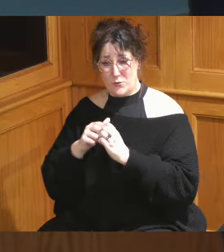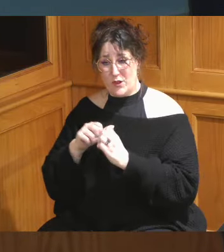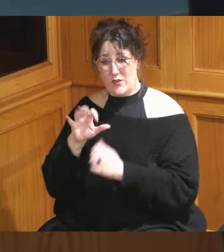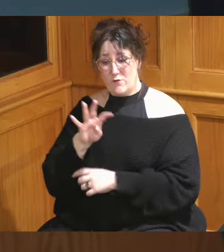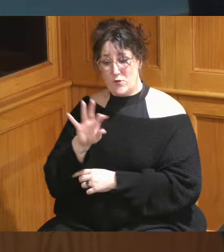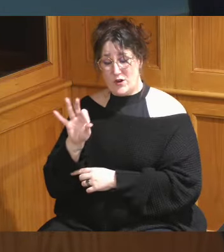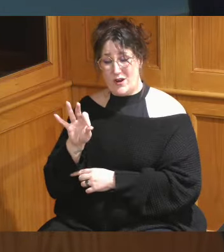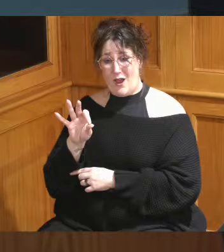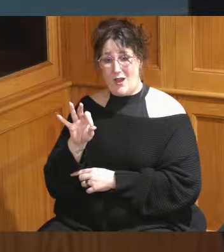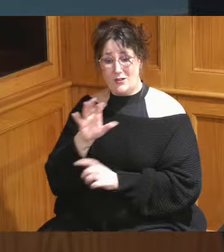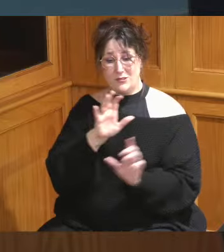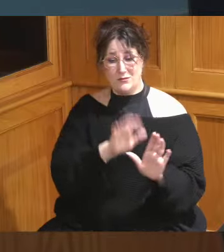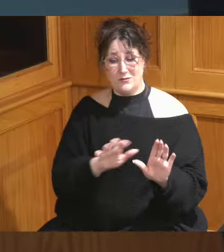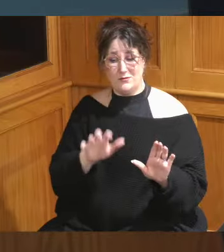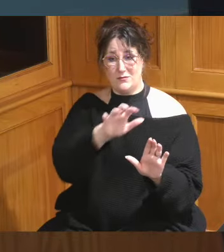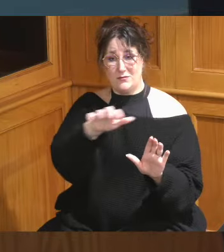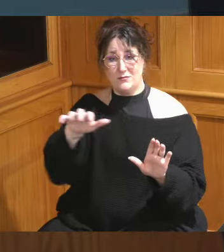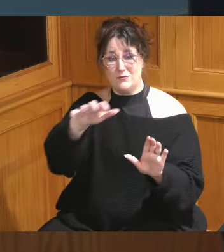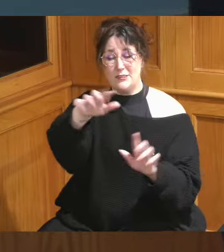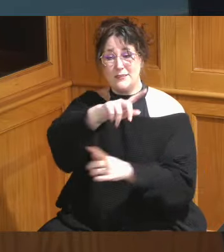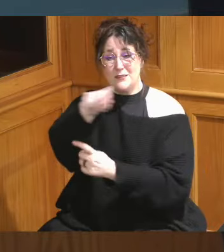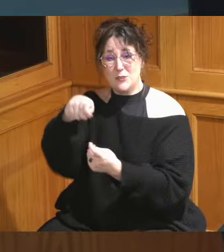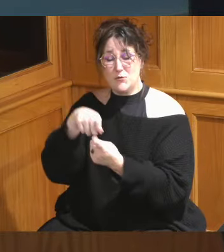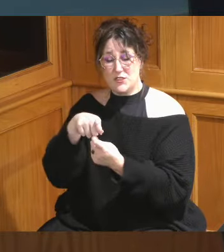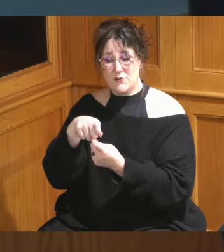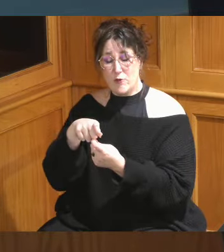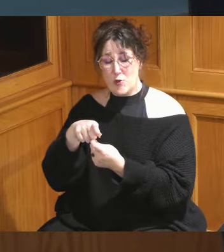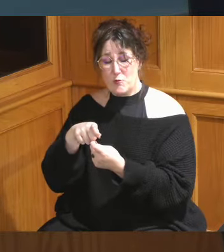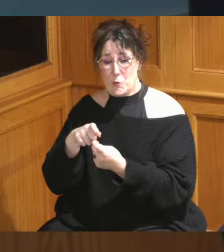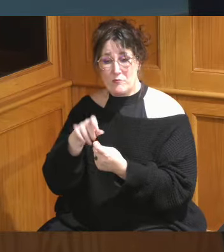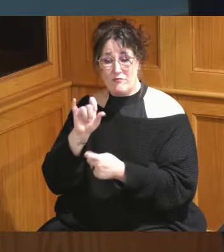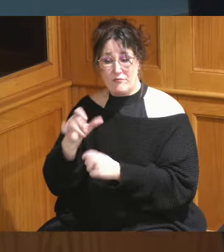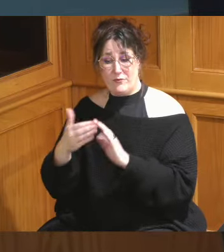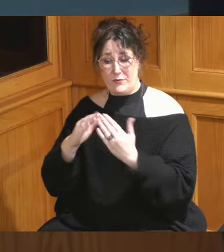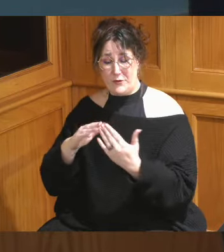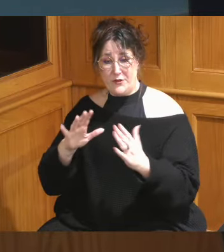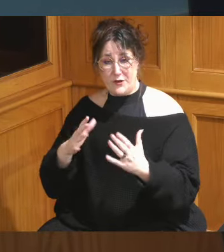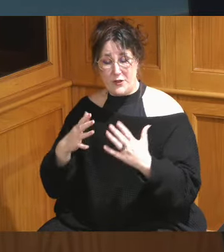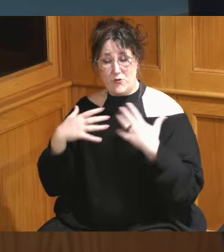jurisdictions throughout the county, particularly the Community Revitalization Grant. So, these were